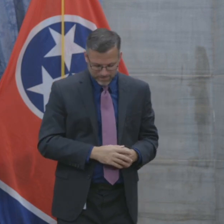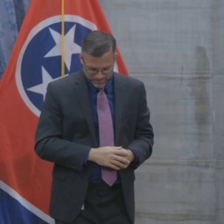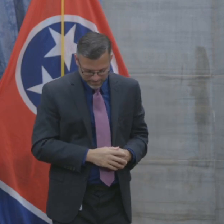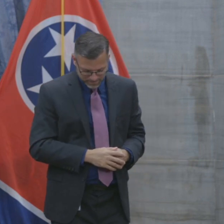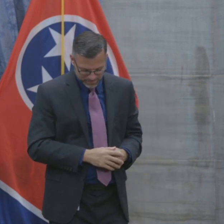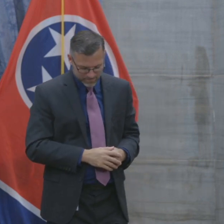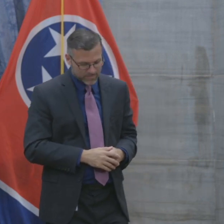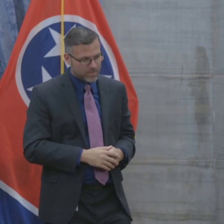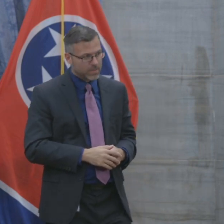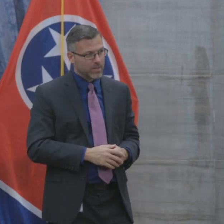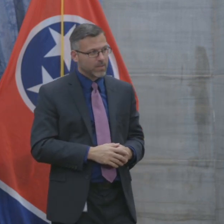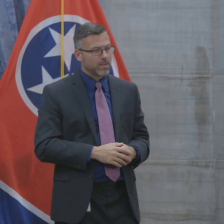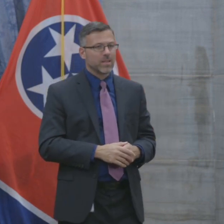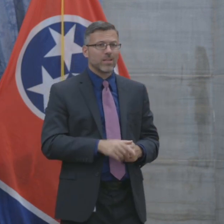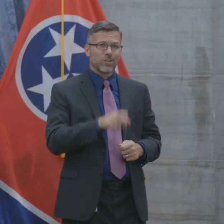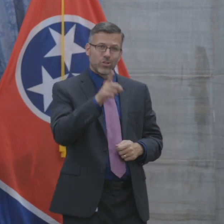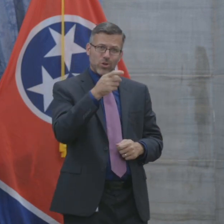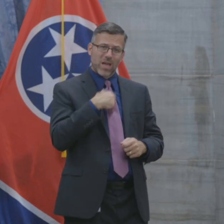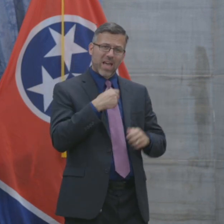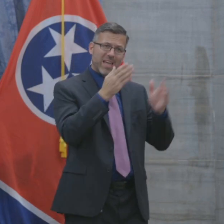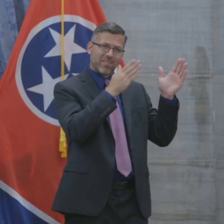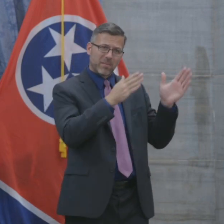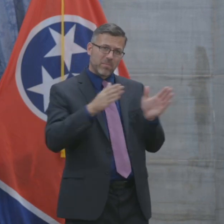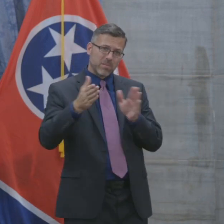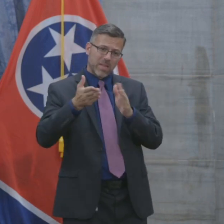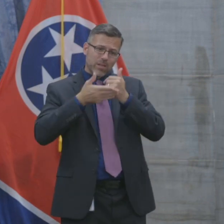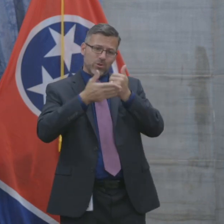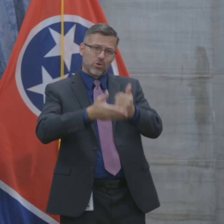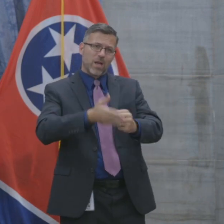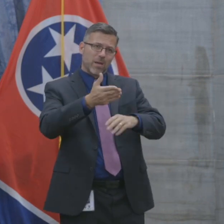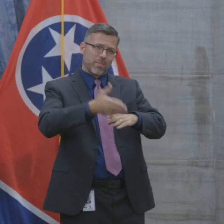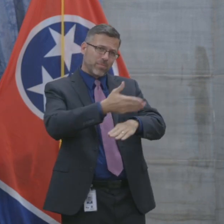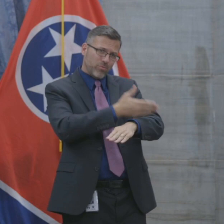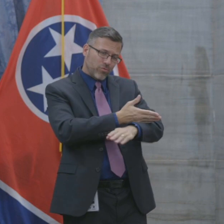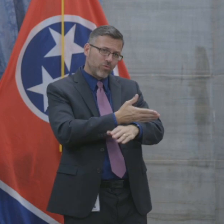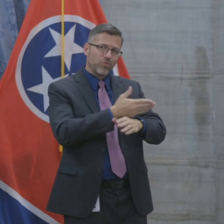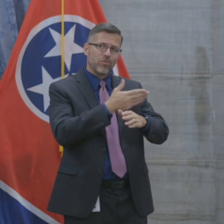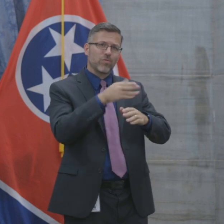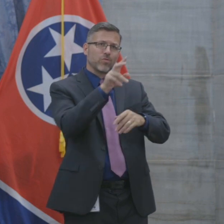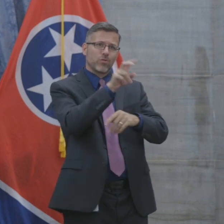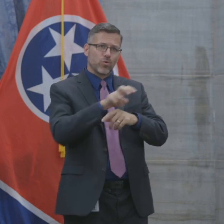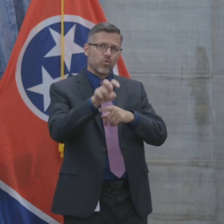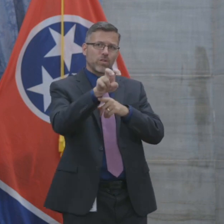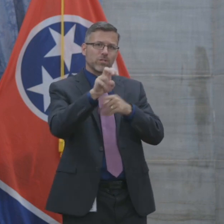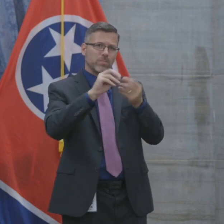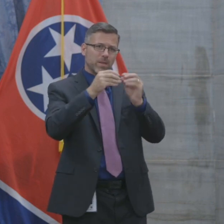later this week of the first three weeks is those first three weeks in August. REPORTER: Thank. And real